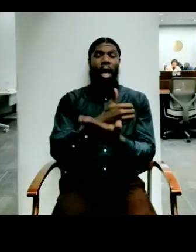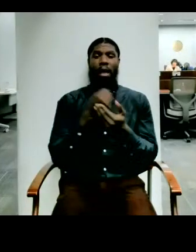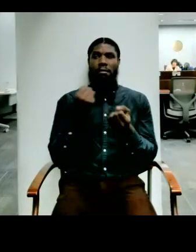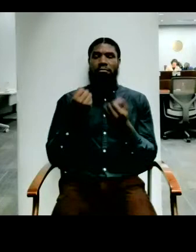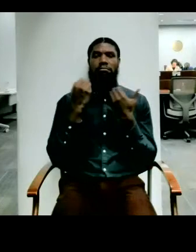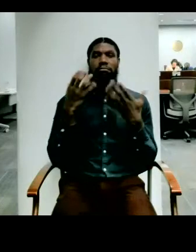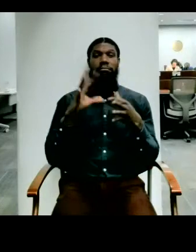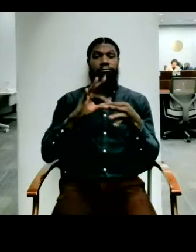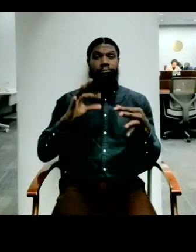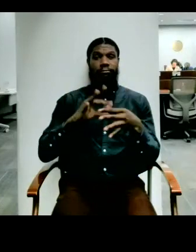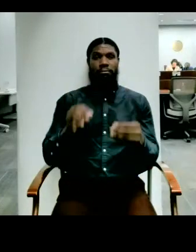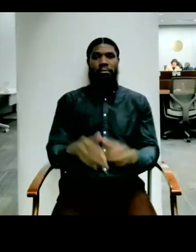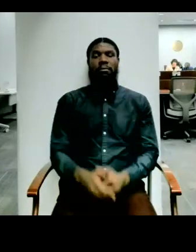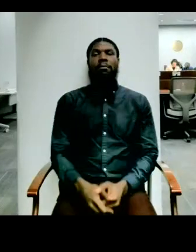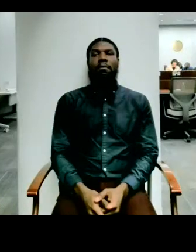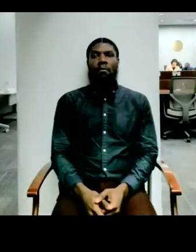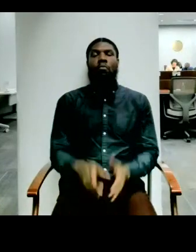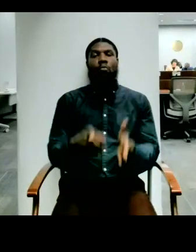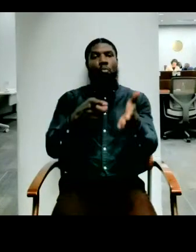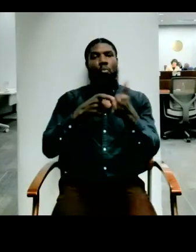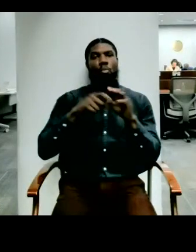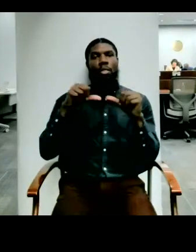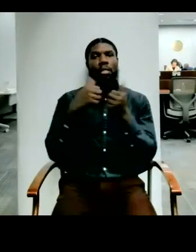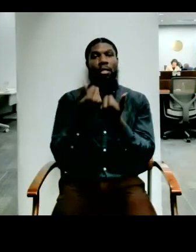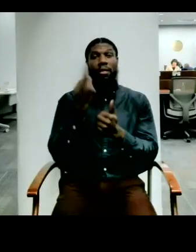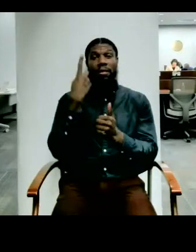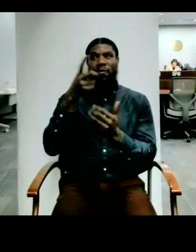What it does is it requires the agency to review all those comments,